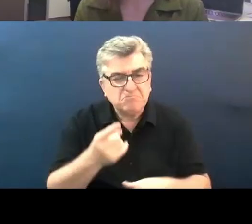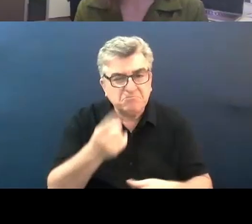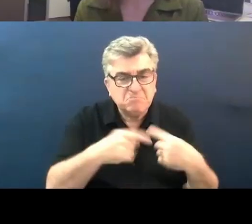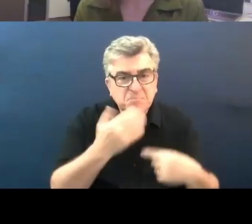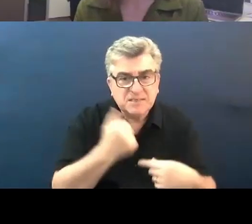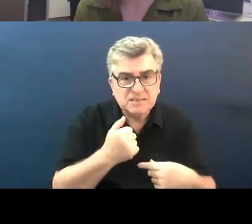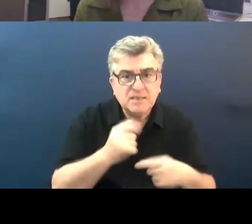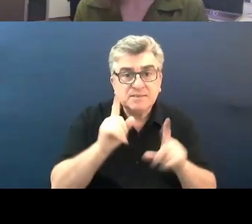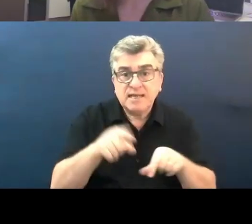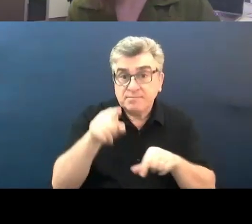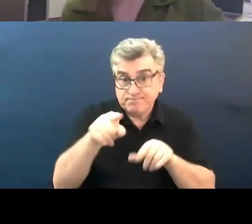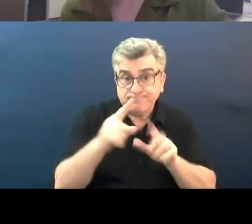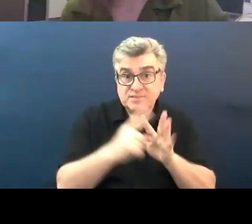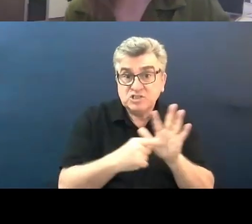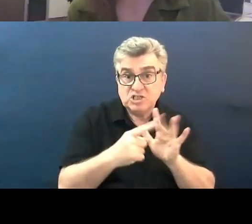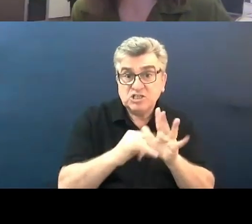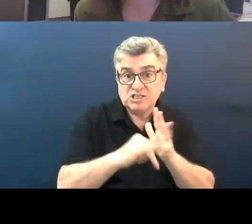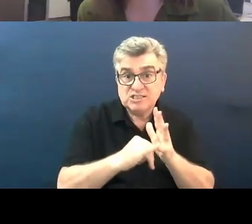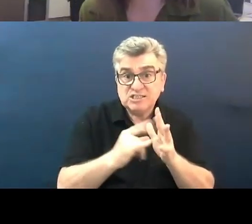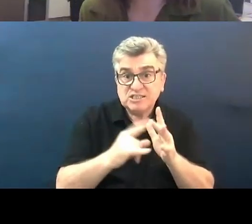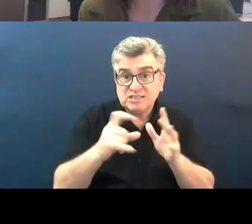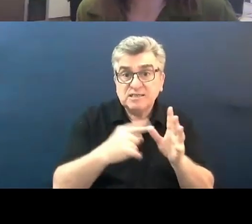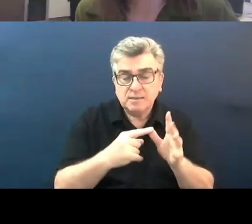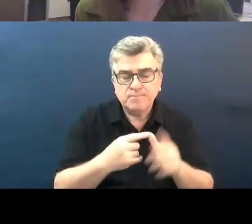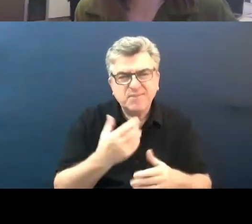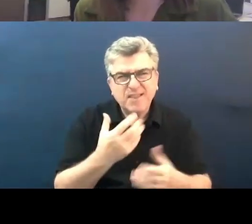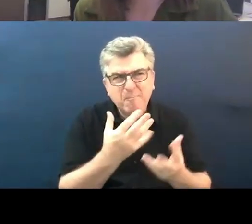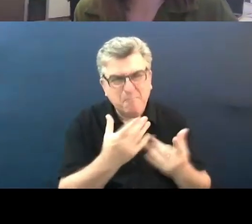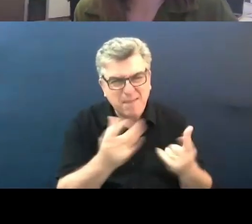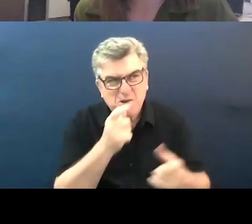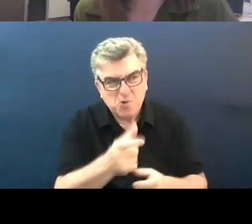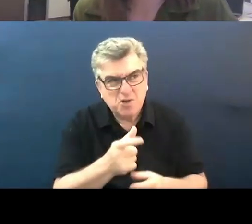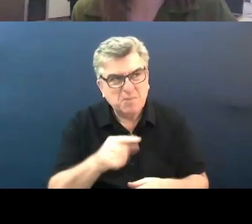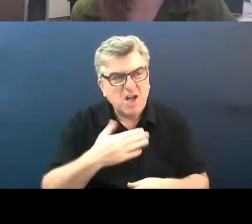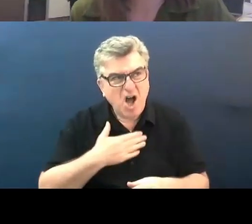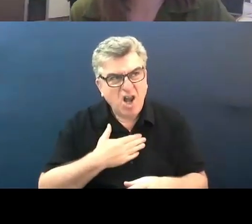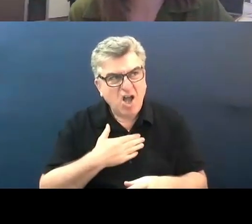Jessica: Oh, thanks Anna. There's many, but I like to give people options